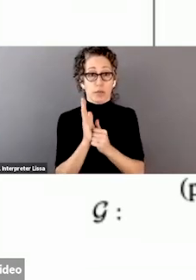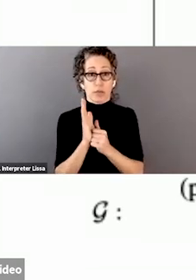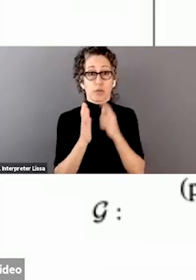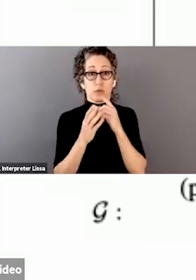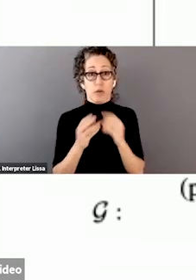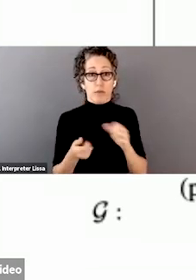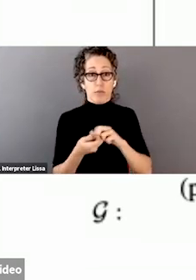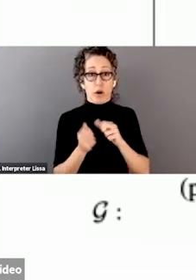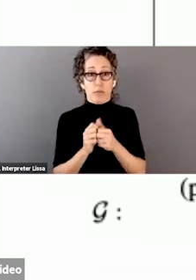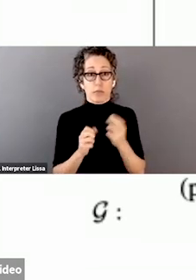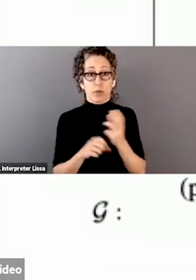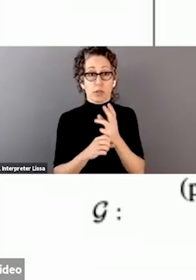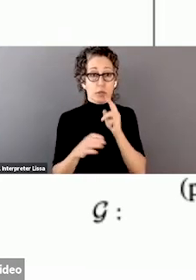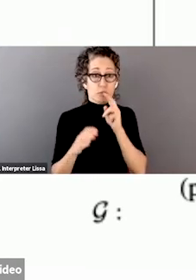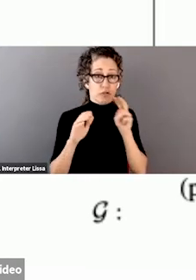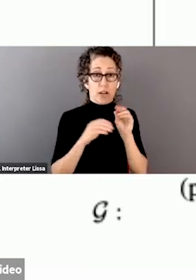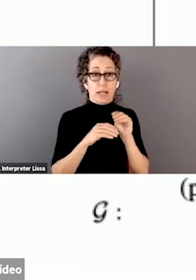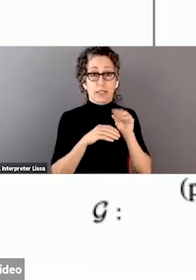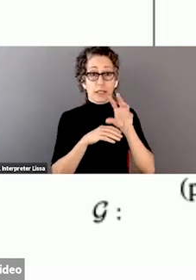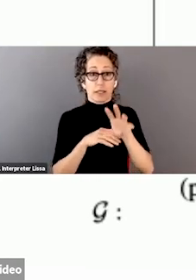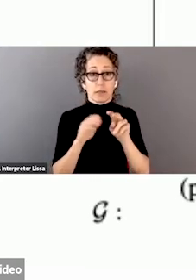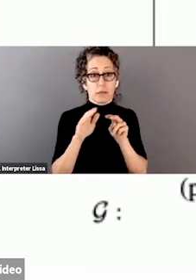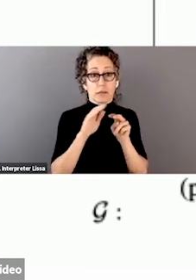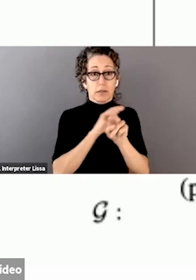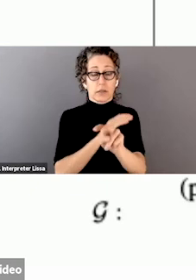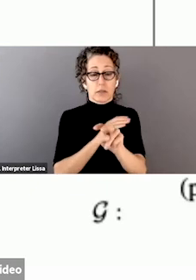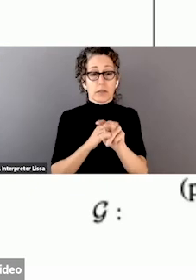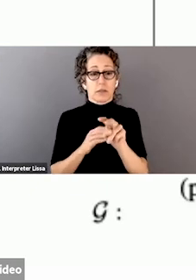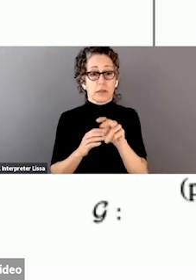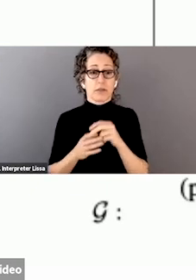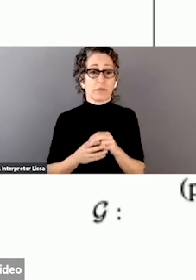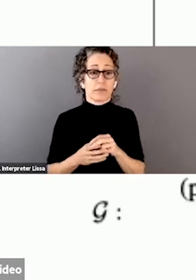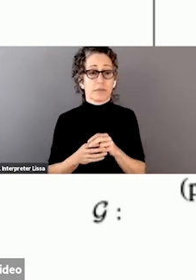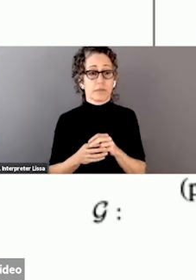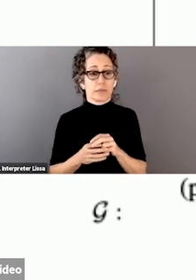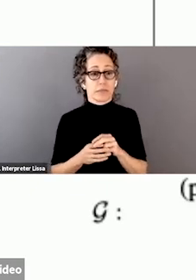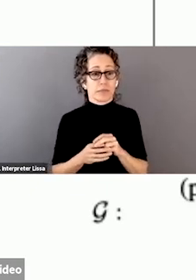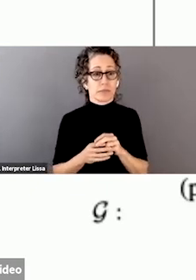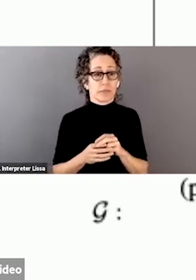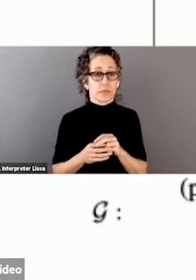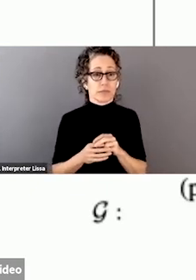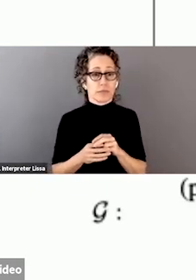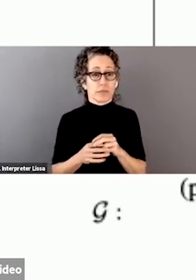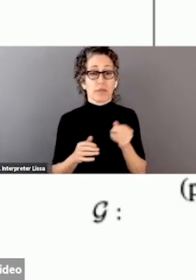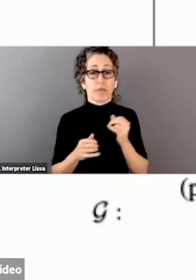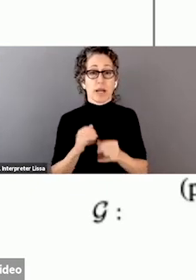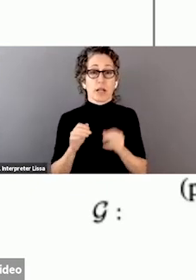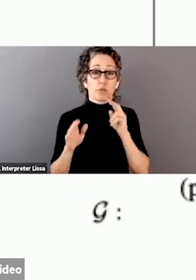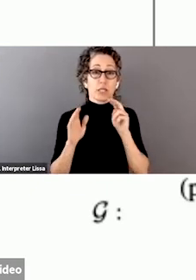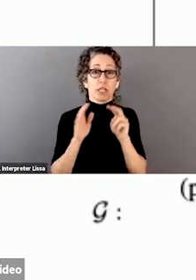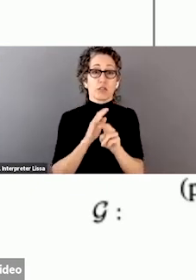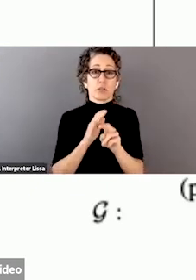projected gradients and log barrier approximations. Our final predictions align as much as possible